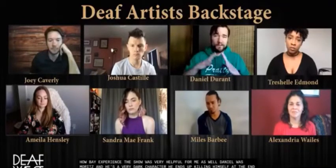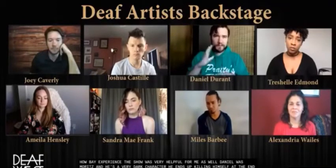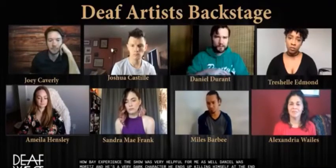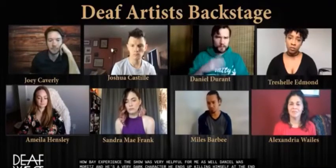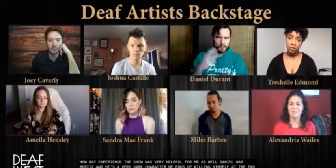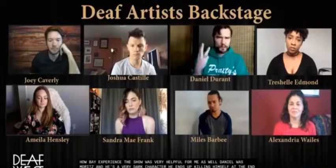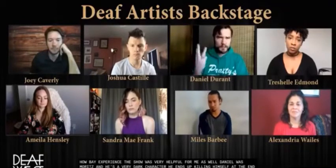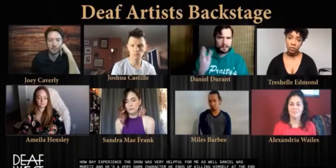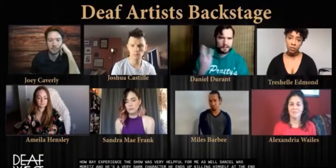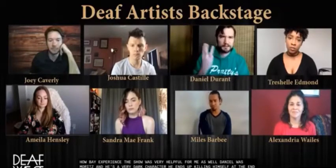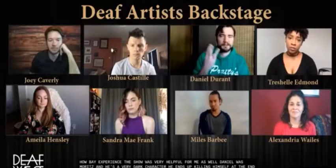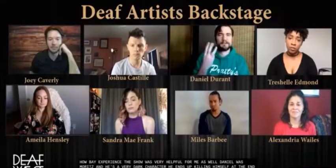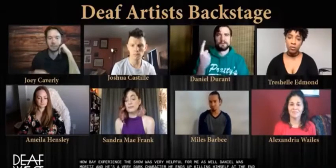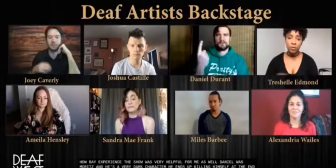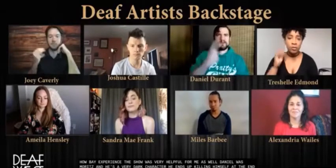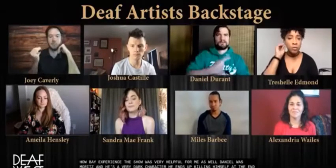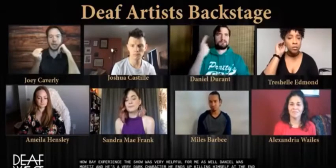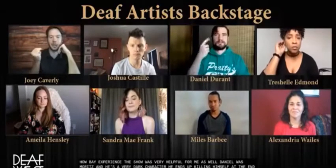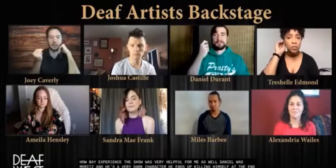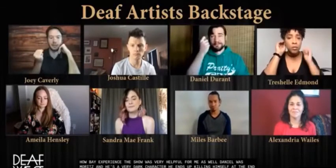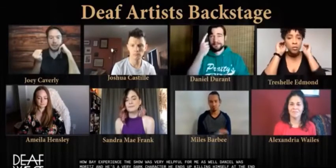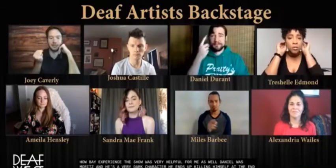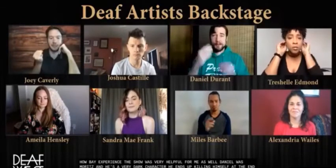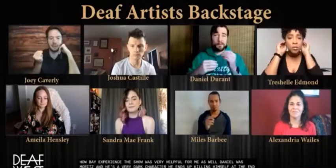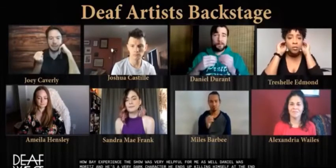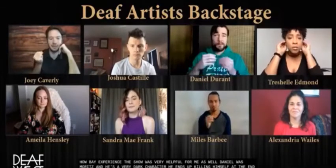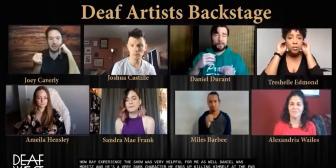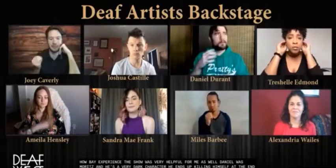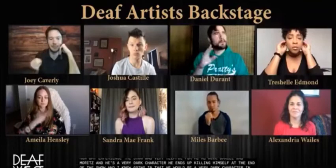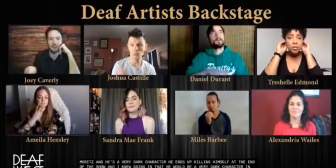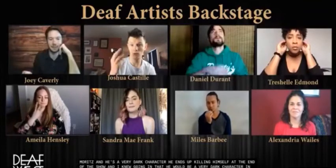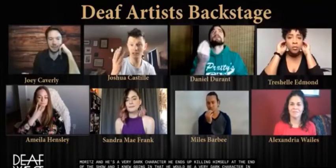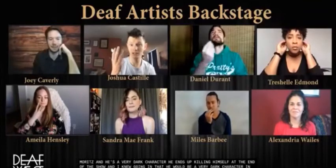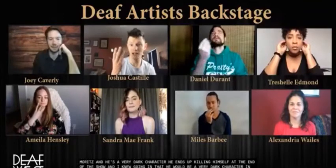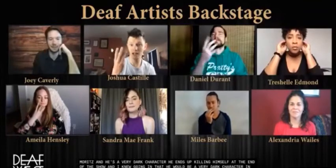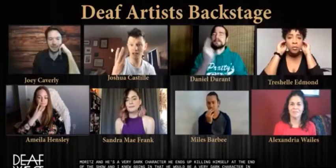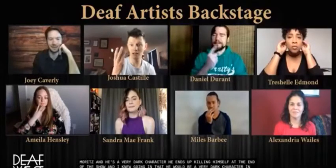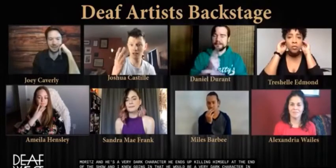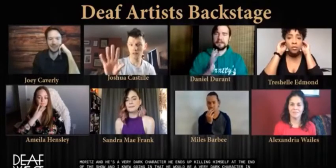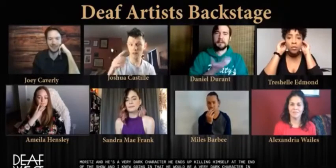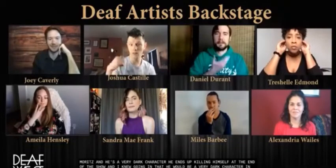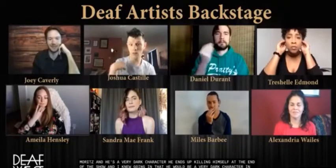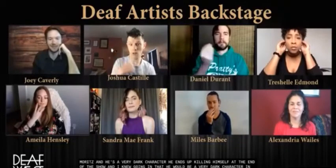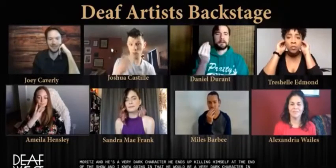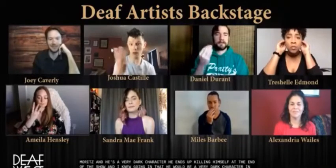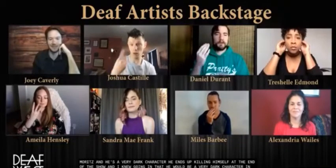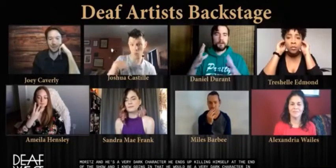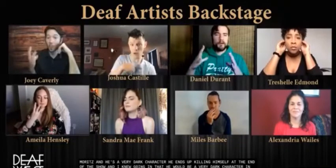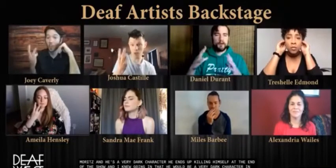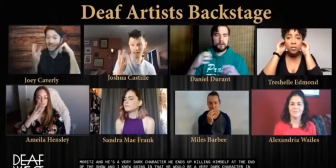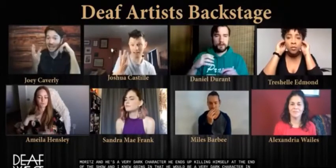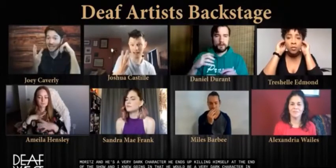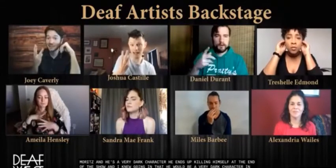We had one day off a week. I think eight shows a week Joey: Mondays. Josh: Monday’s, yeah. We're dark days.